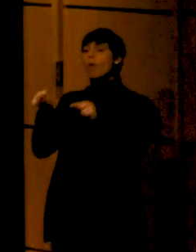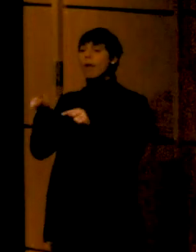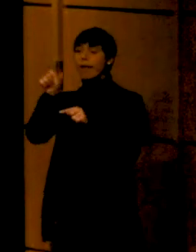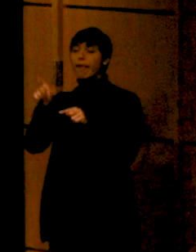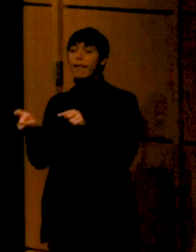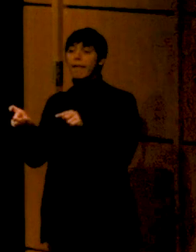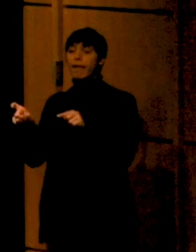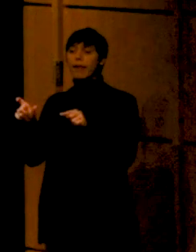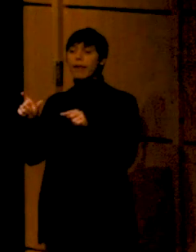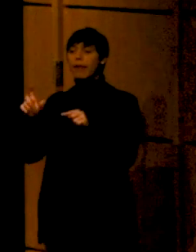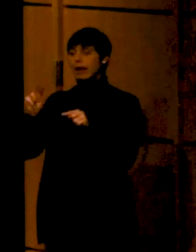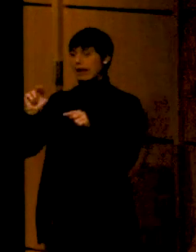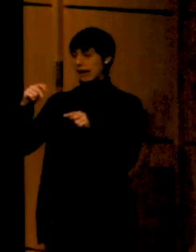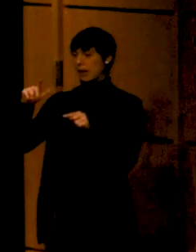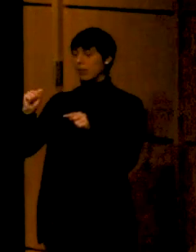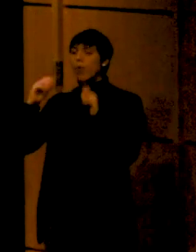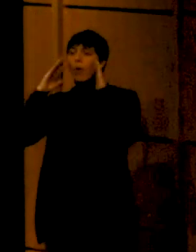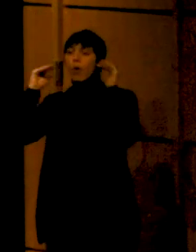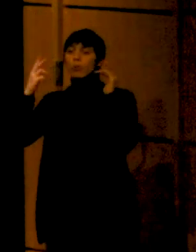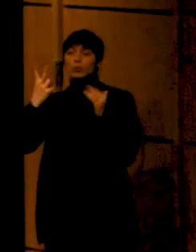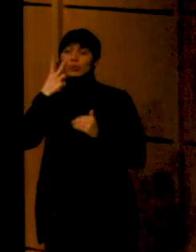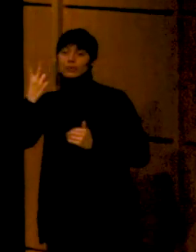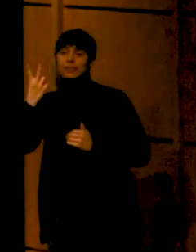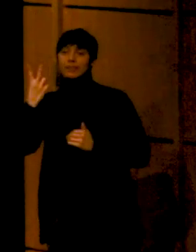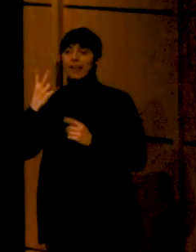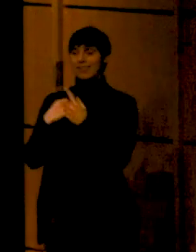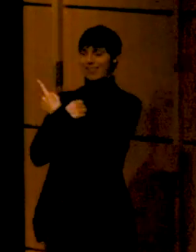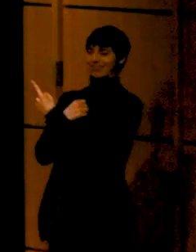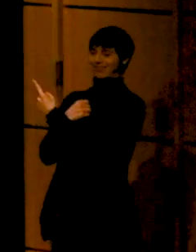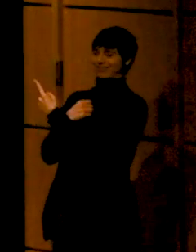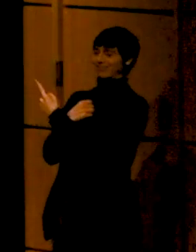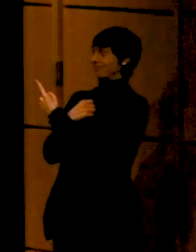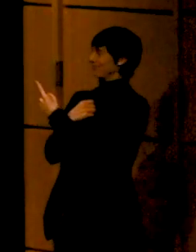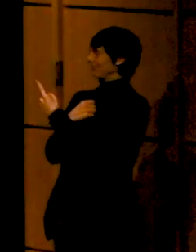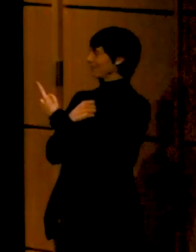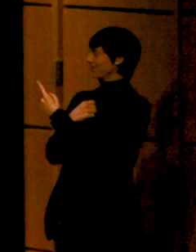a scene such as this, represented by Volaire.